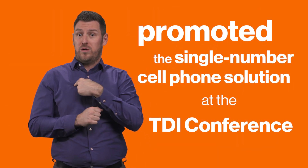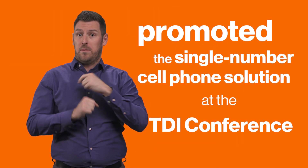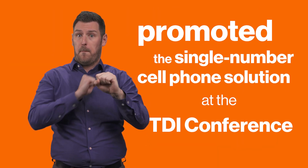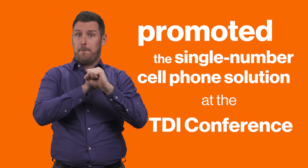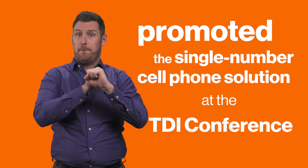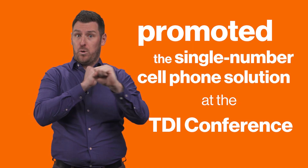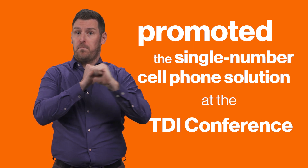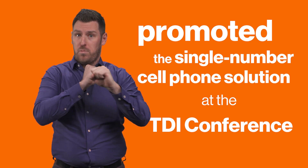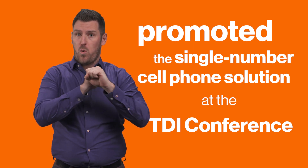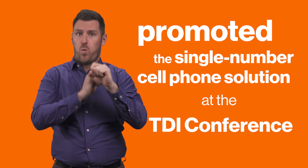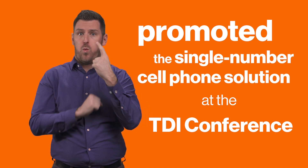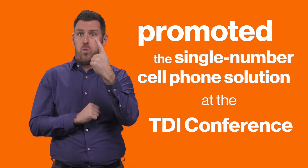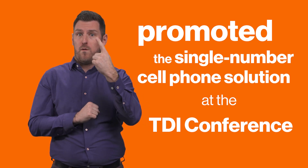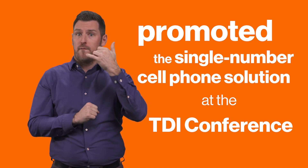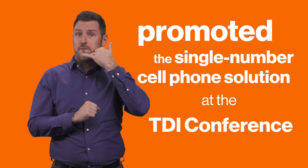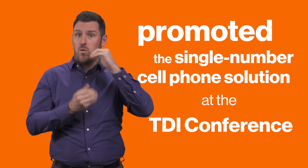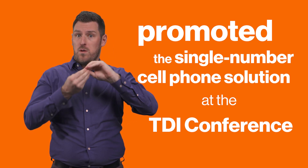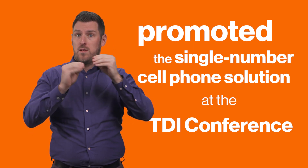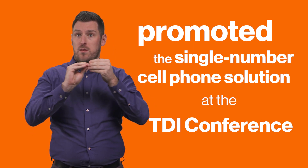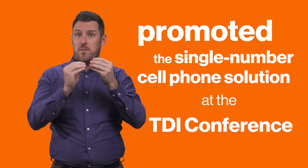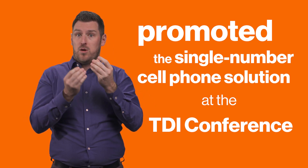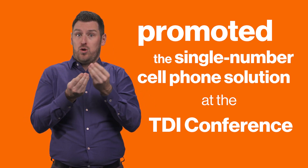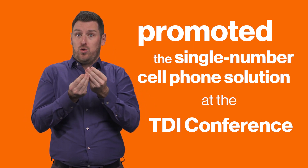promoted the single number cell phone solution